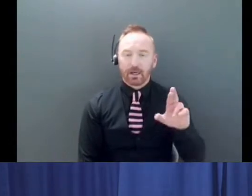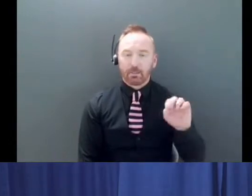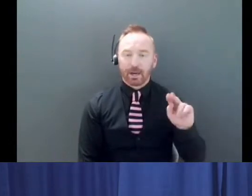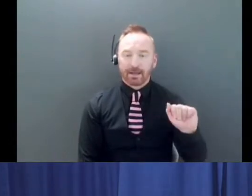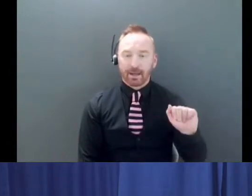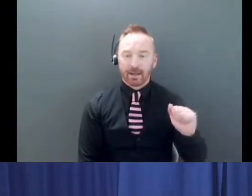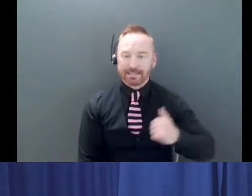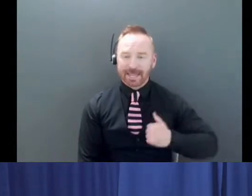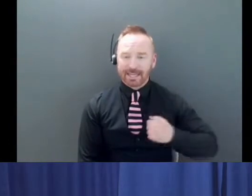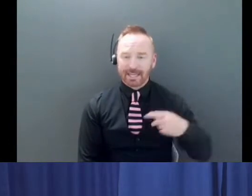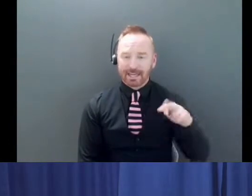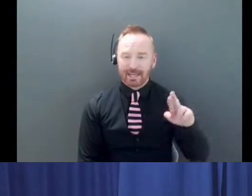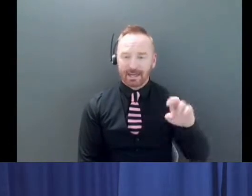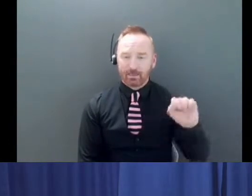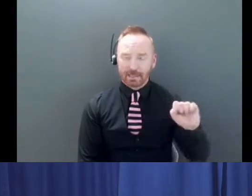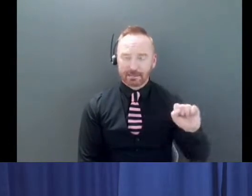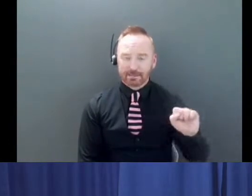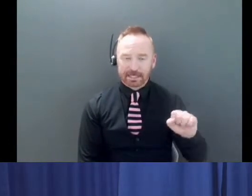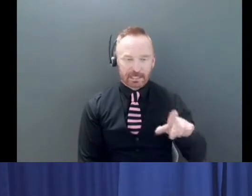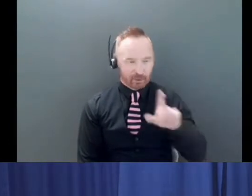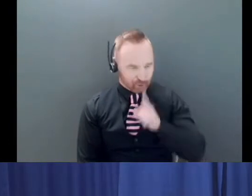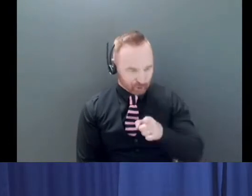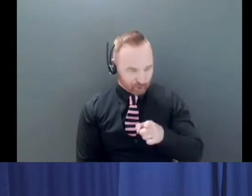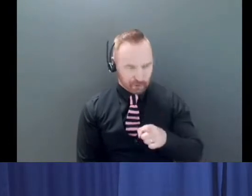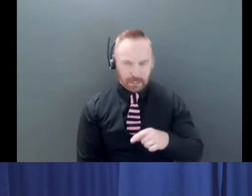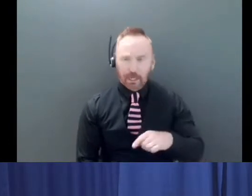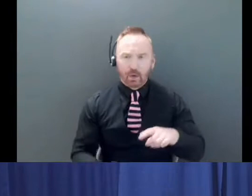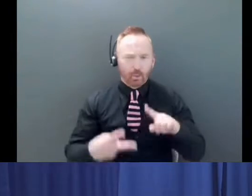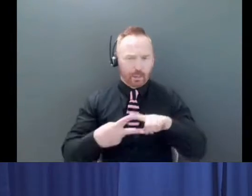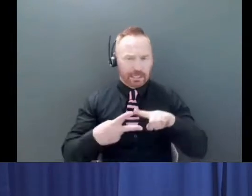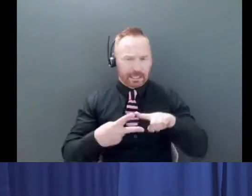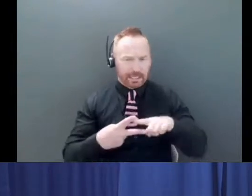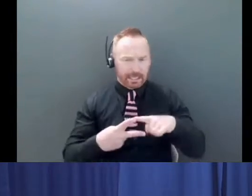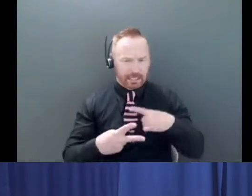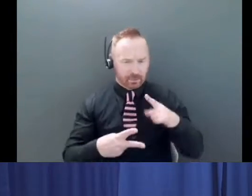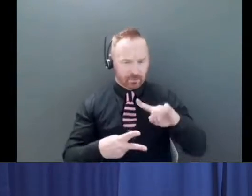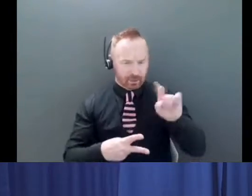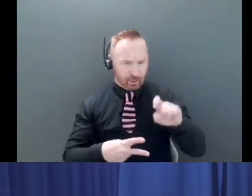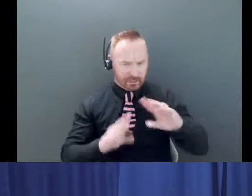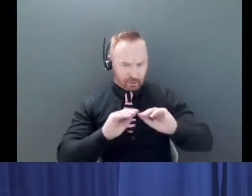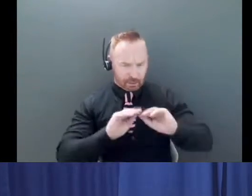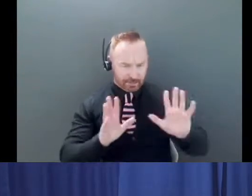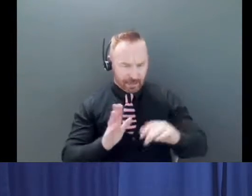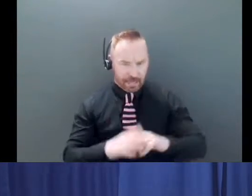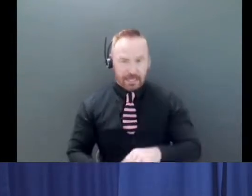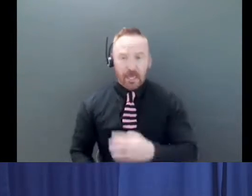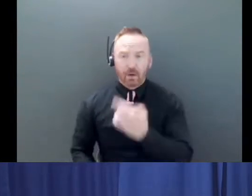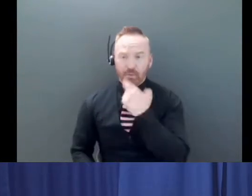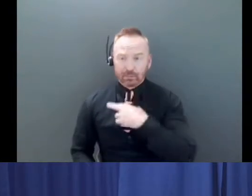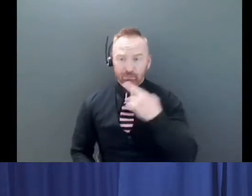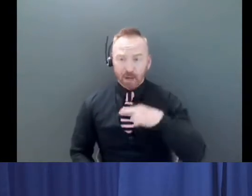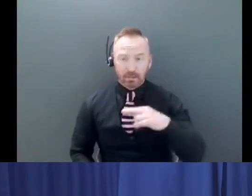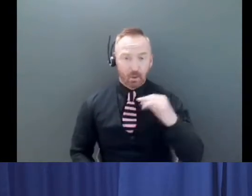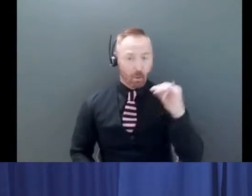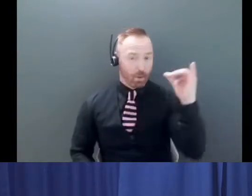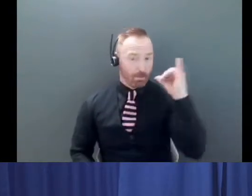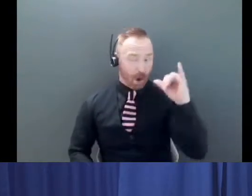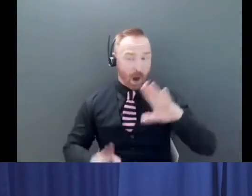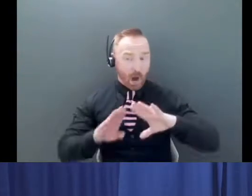question around bars and restaurants open. At full capacity mingling is not allowed but I'm just looking at information on the Yukon